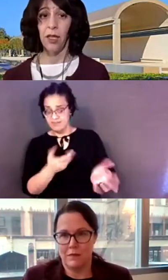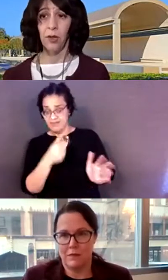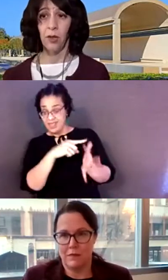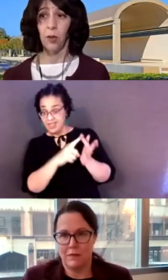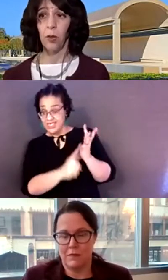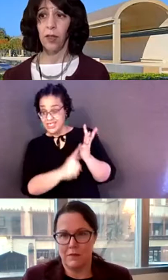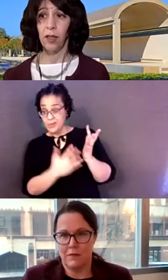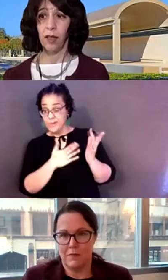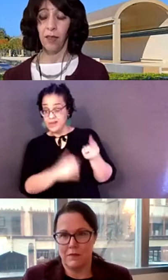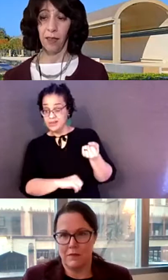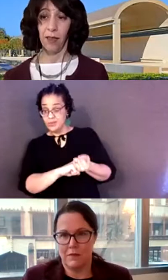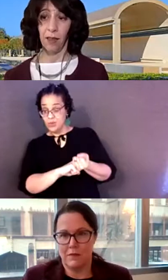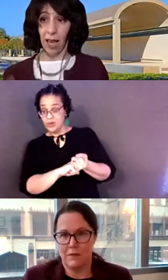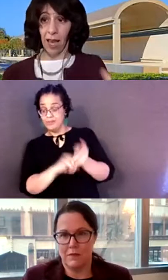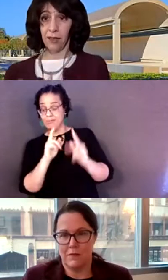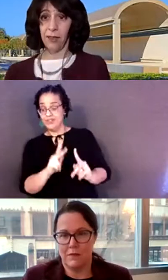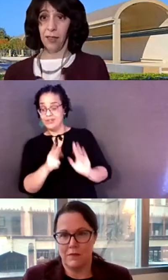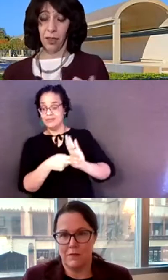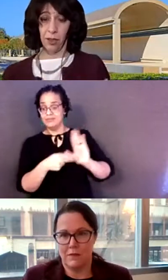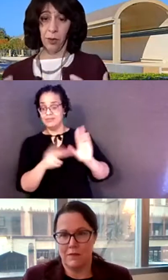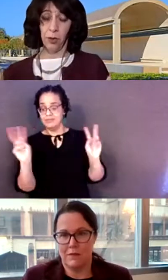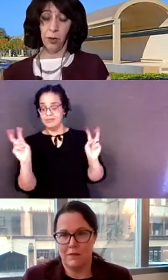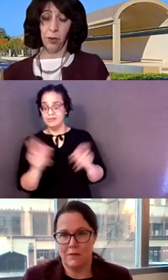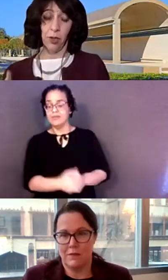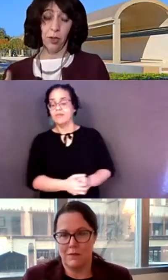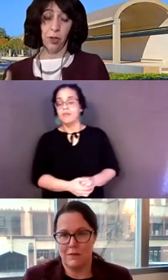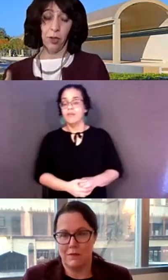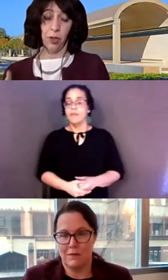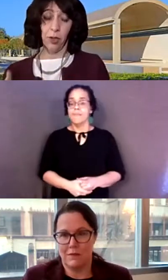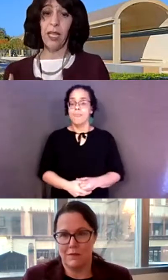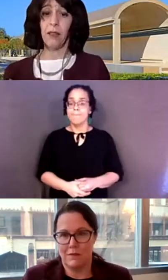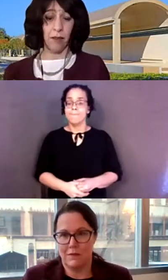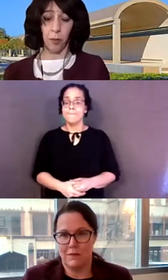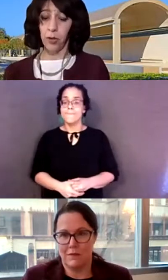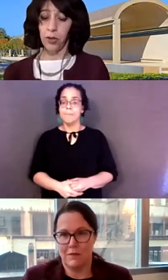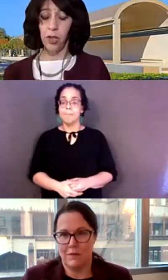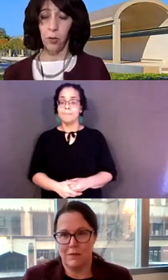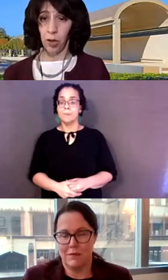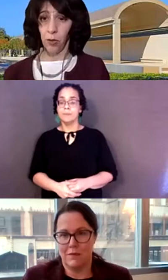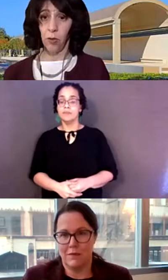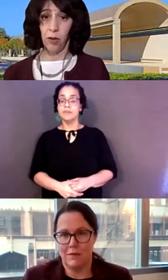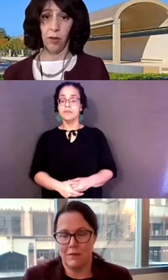So that's you you're